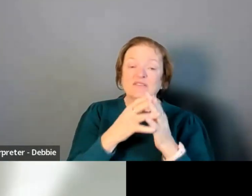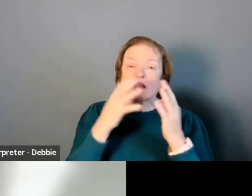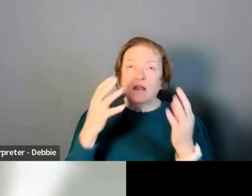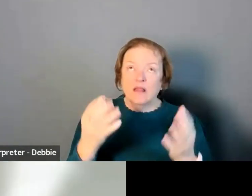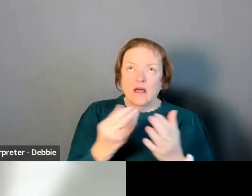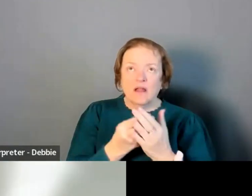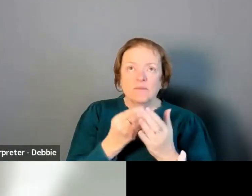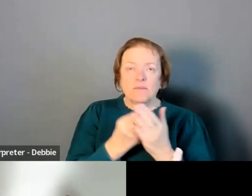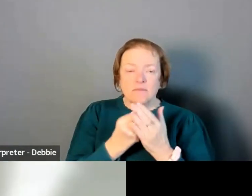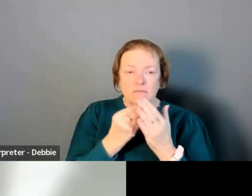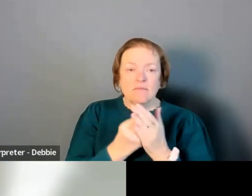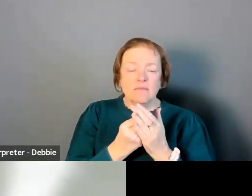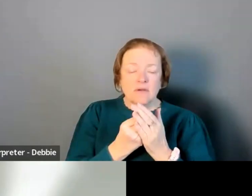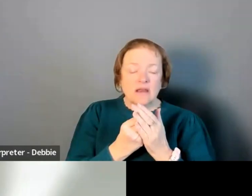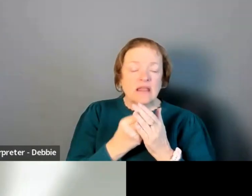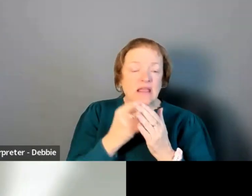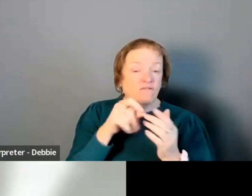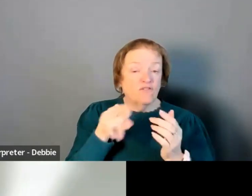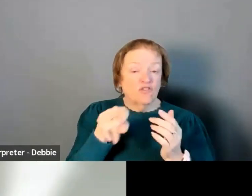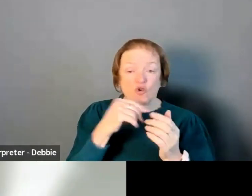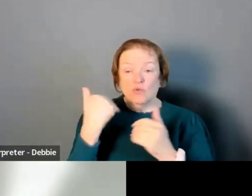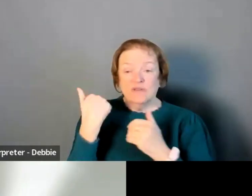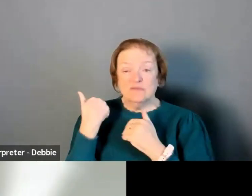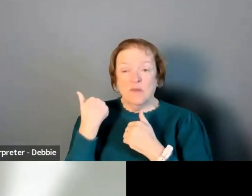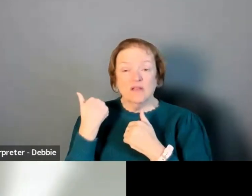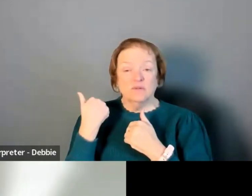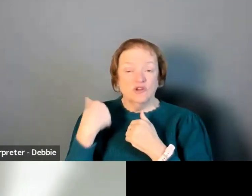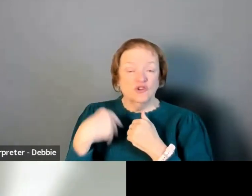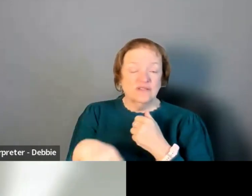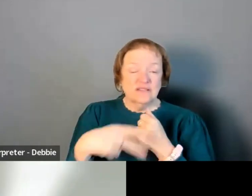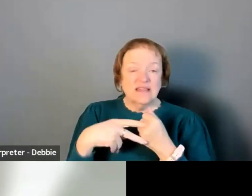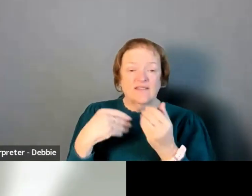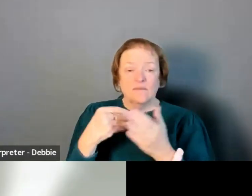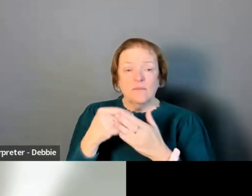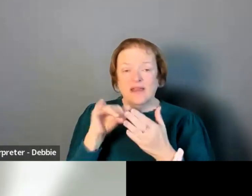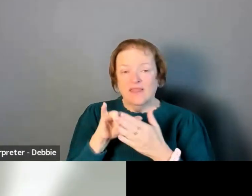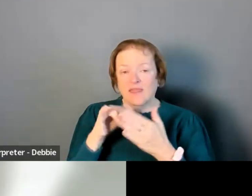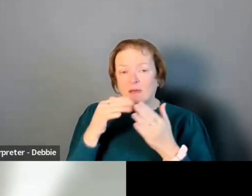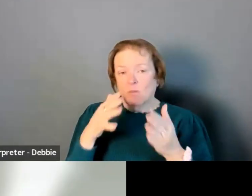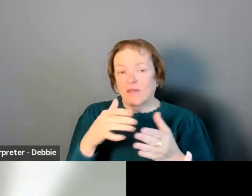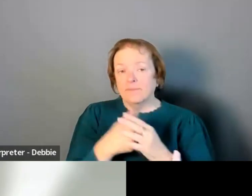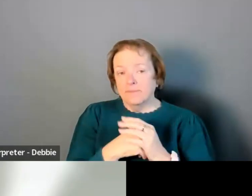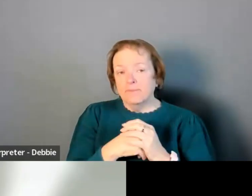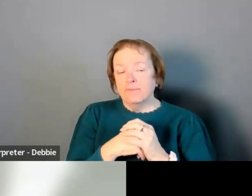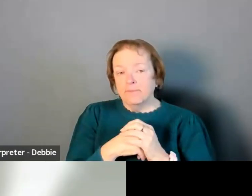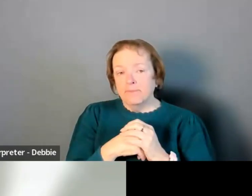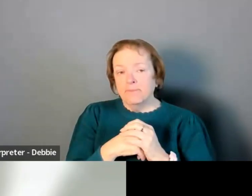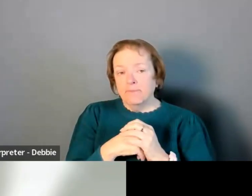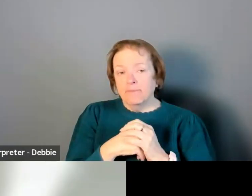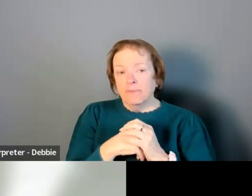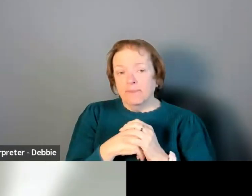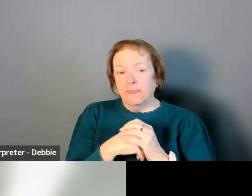If you are in charter schools, however, you are still saving money on that end. Awesome, and when you say